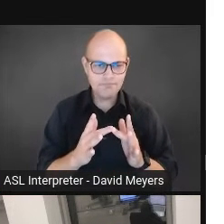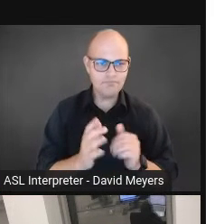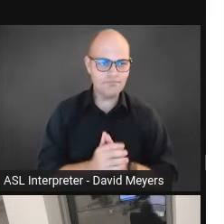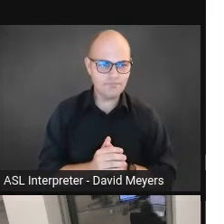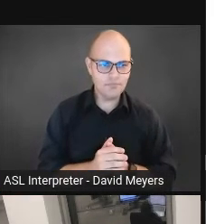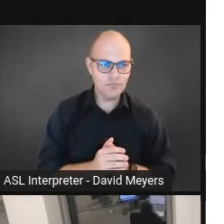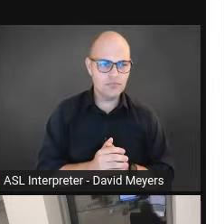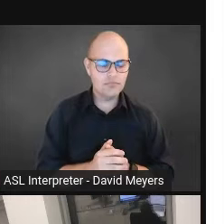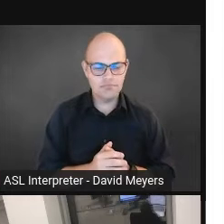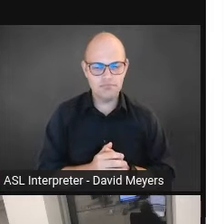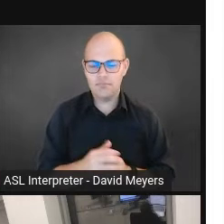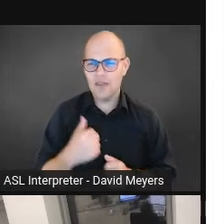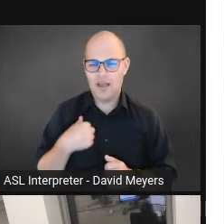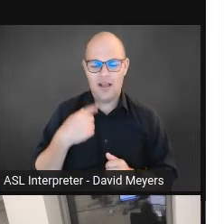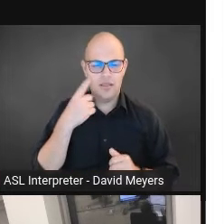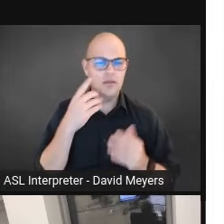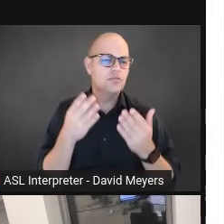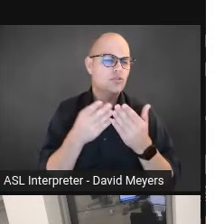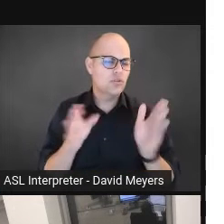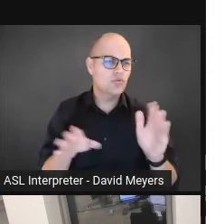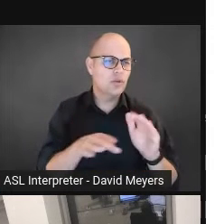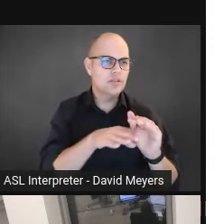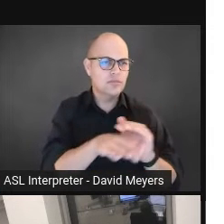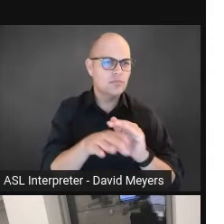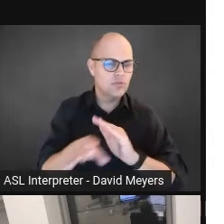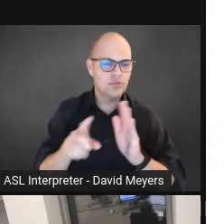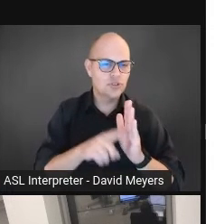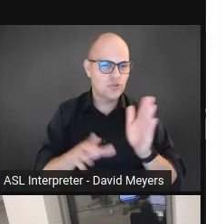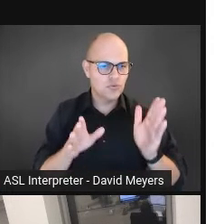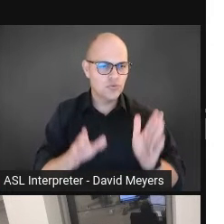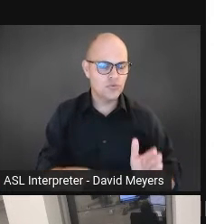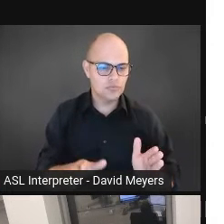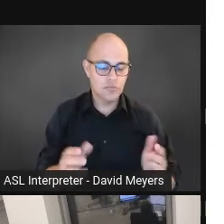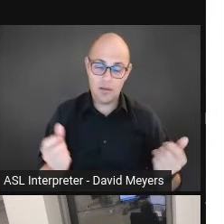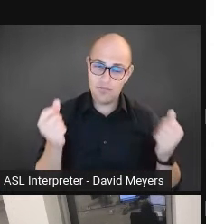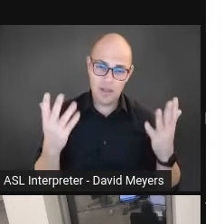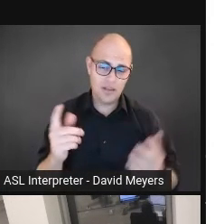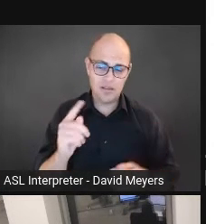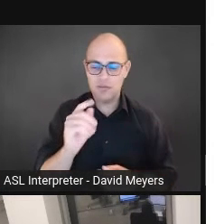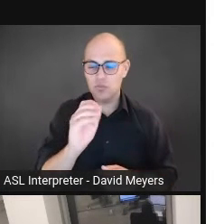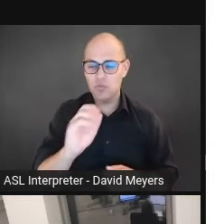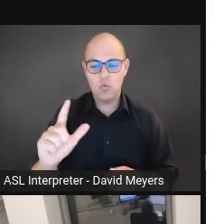a thing on general accessibility checkers. There are various tools, both commercial and non-commercial ones